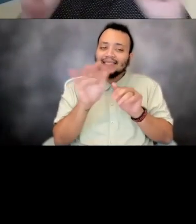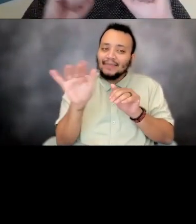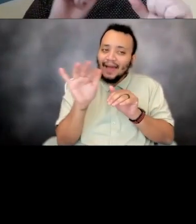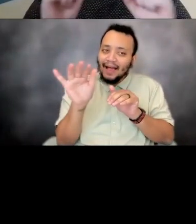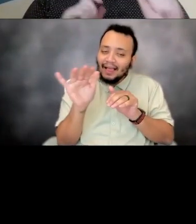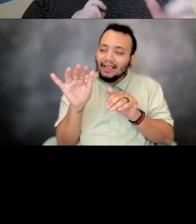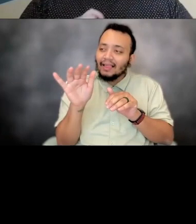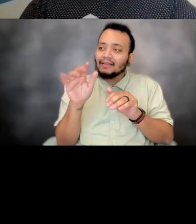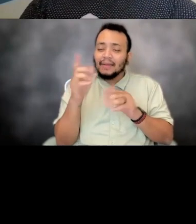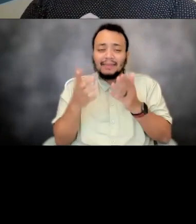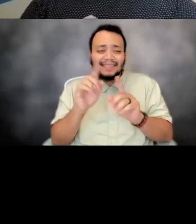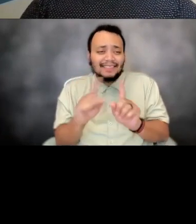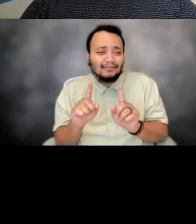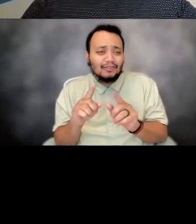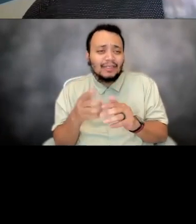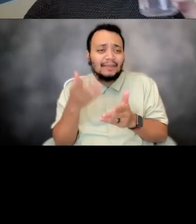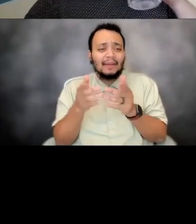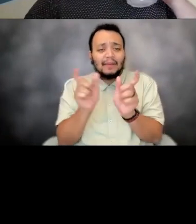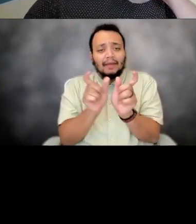you know, spaces and things like that.